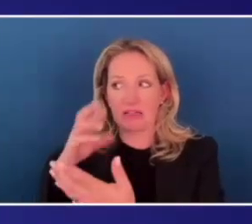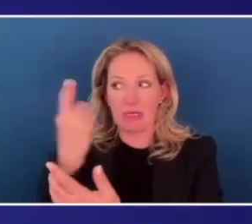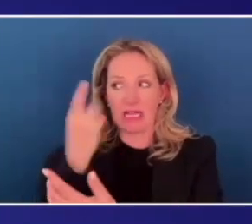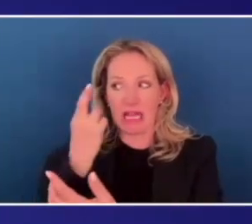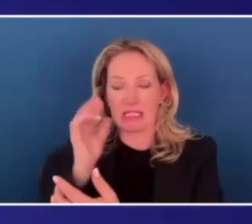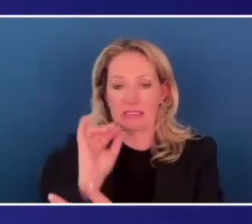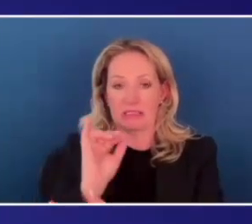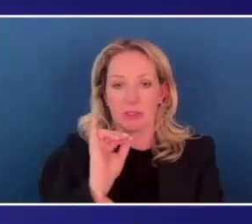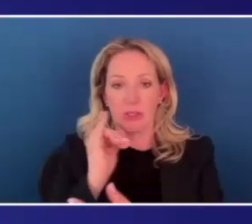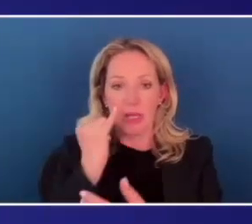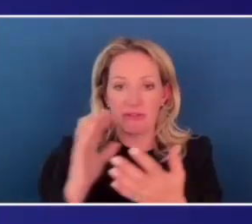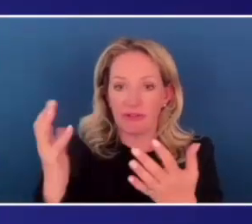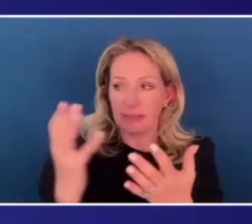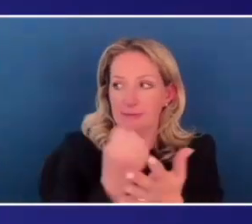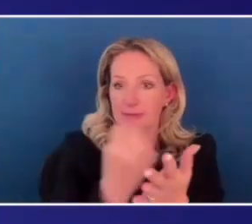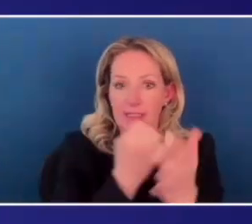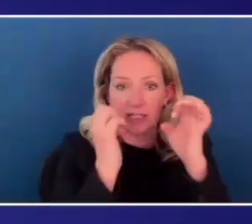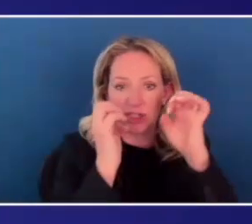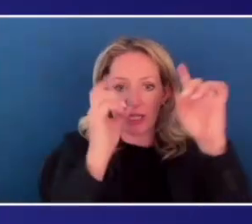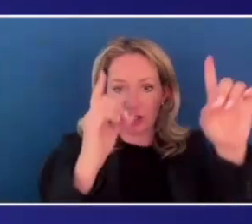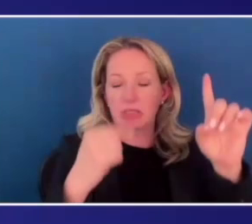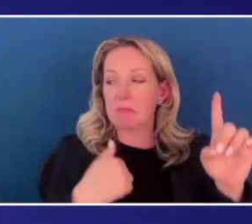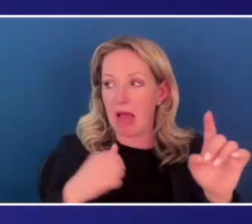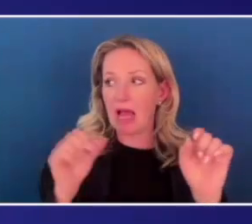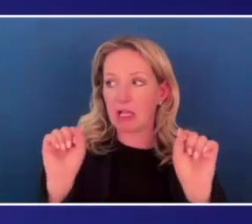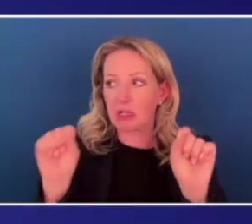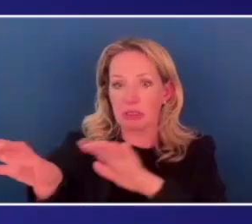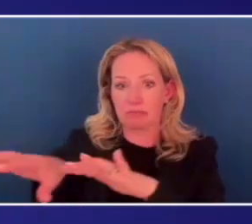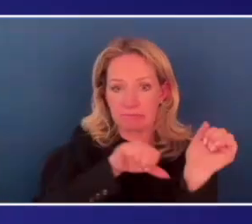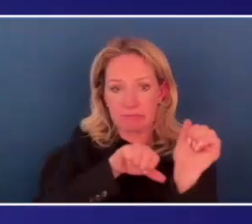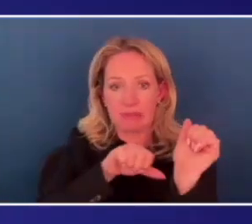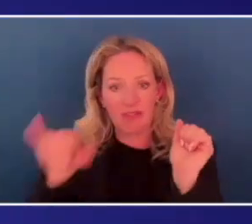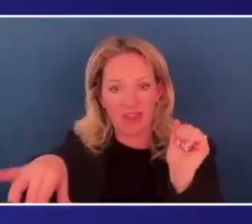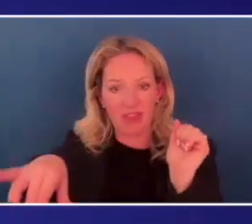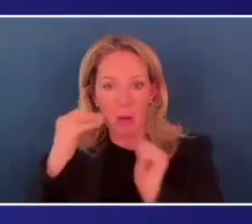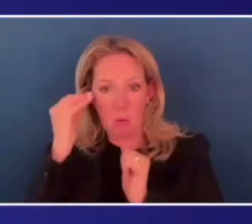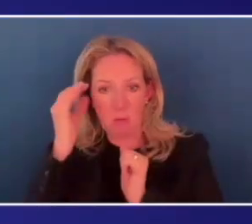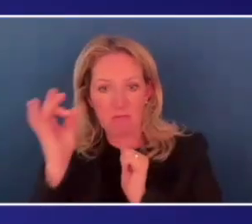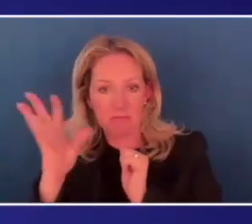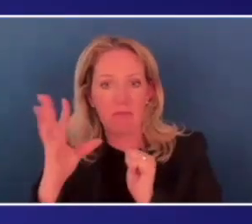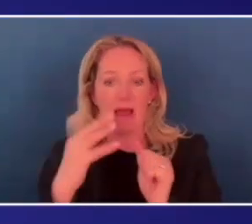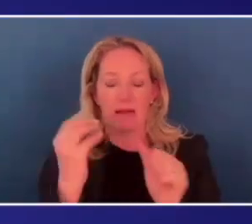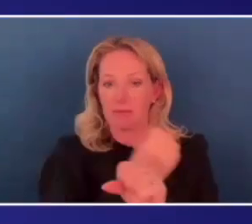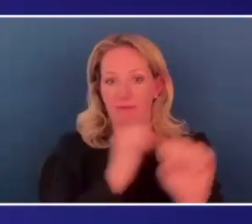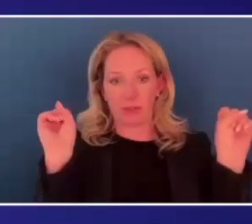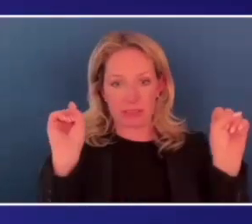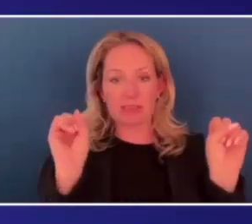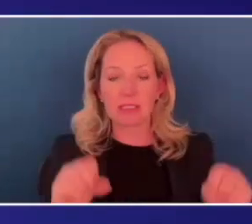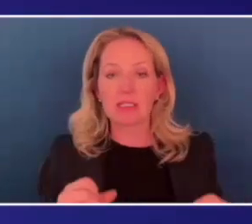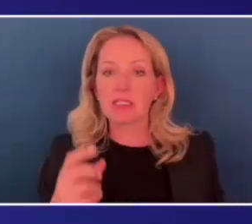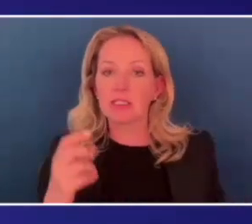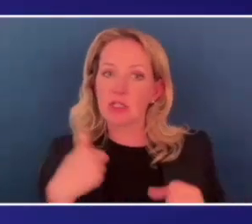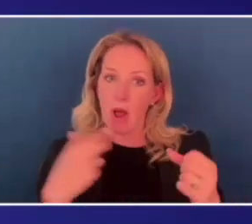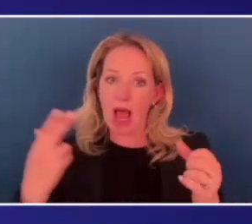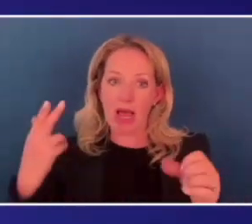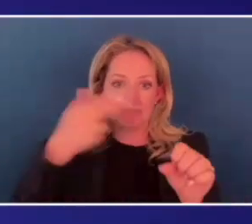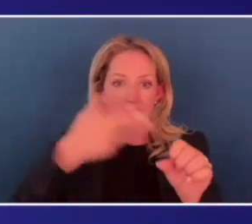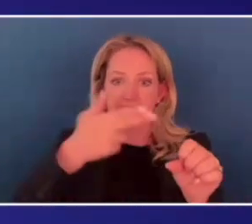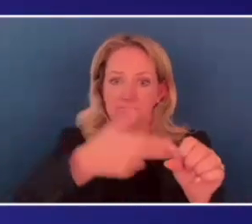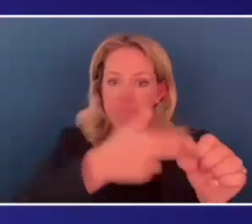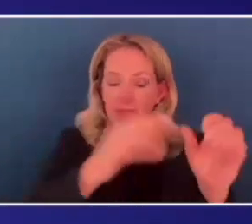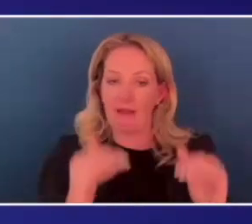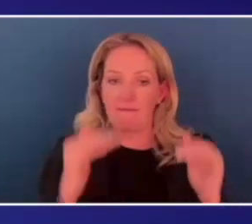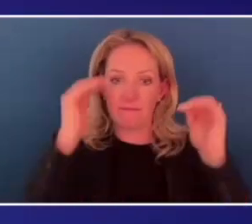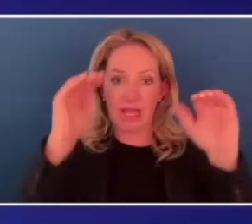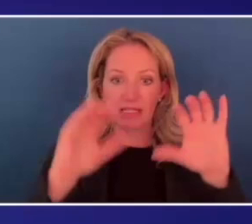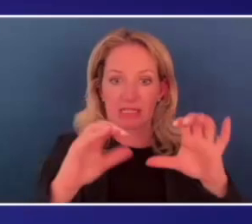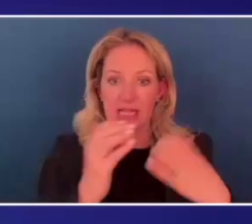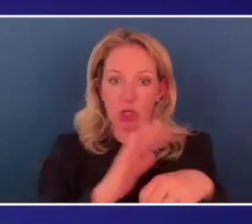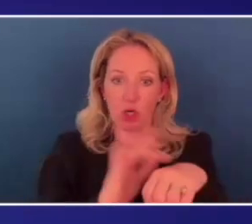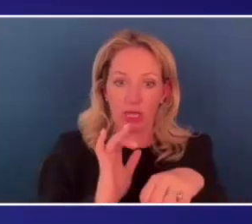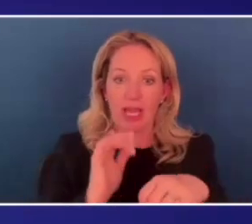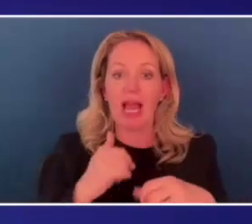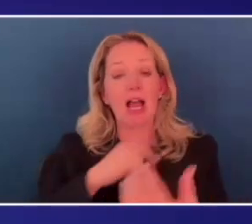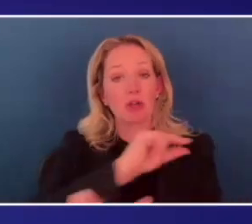And so I, enrolled in classes, advanced classes early on, and I graduated from college when I was 19 years old.